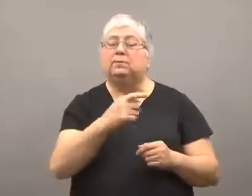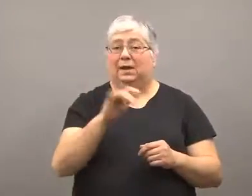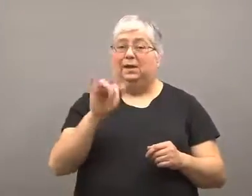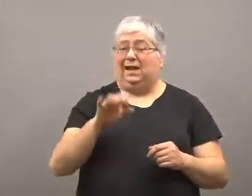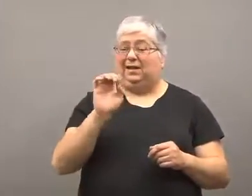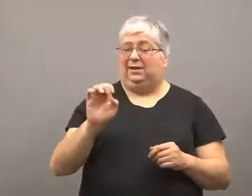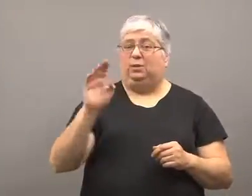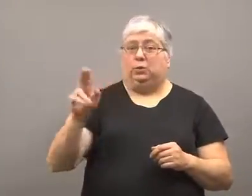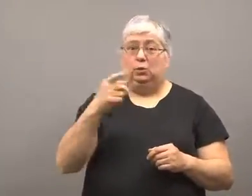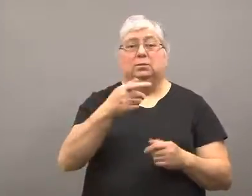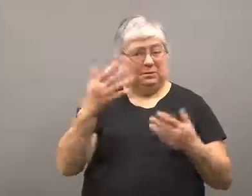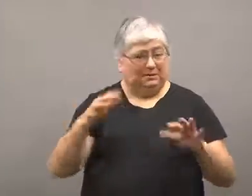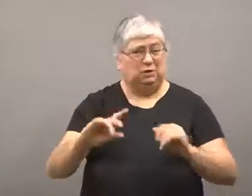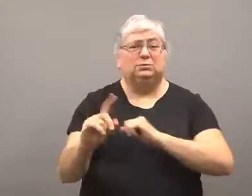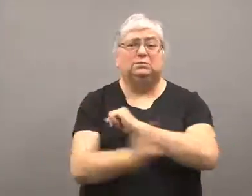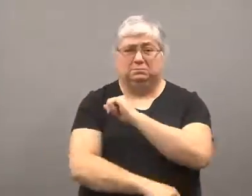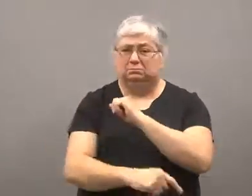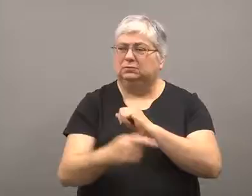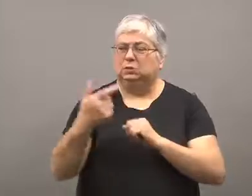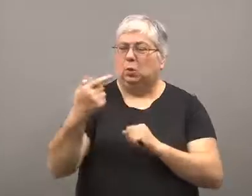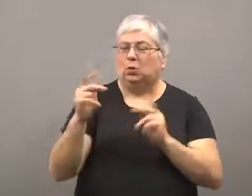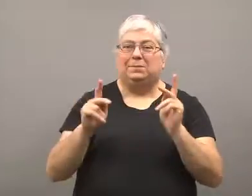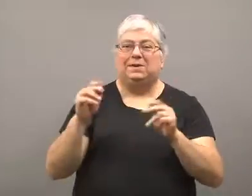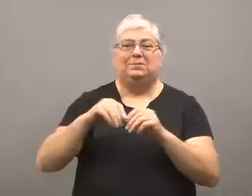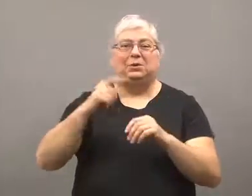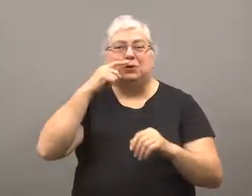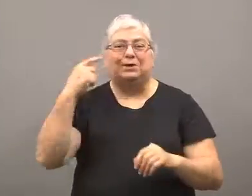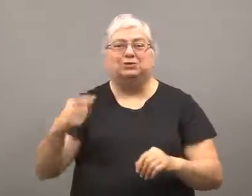The EU has already sanctioned 21 people in Russia